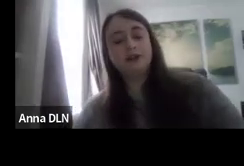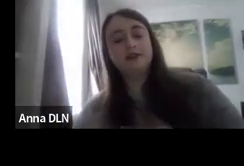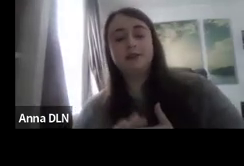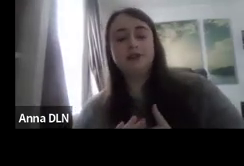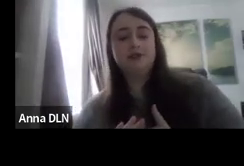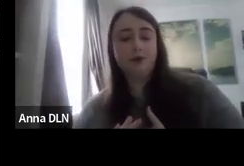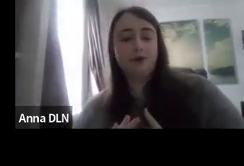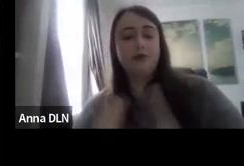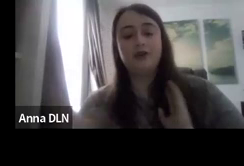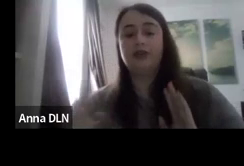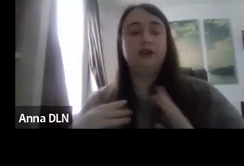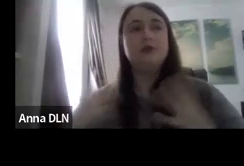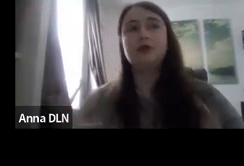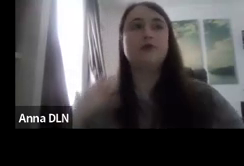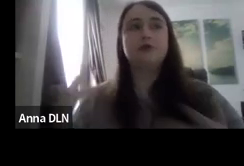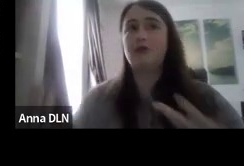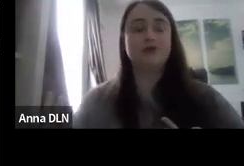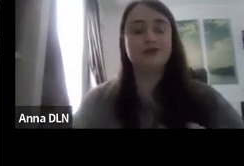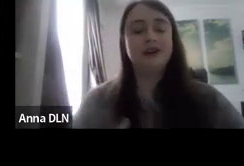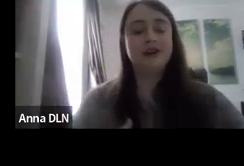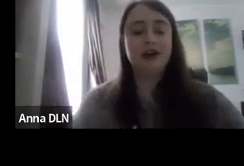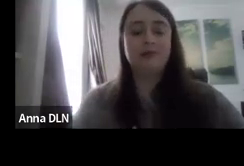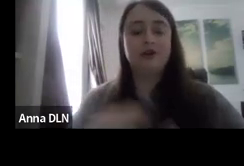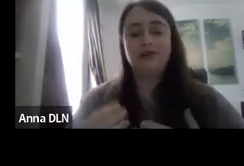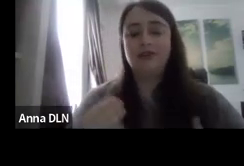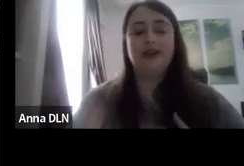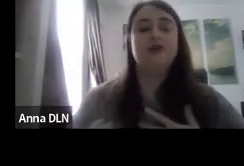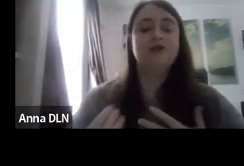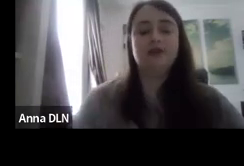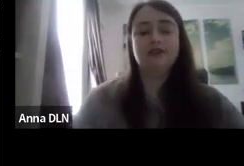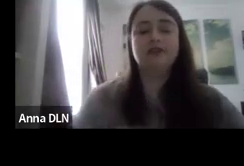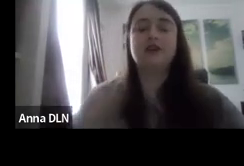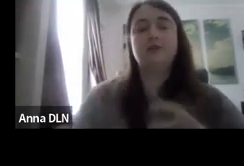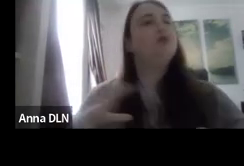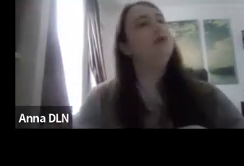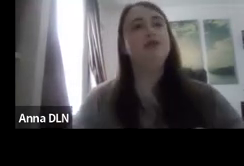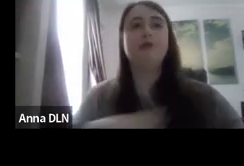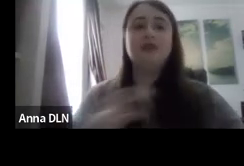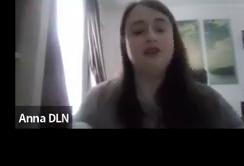staff can sometimes help beyond their typical support. Often they know services to signpost you to within the